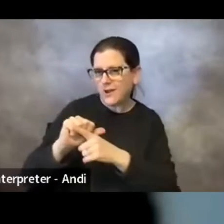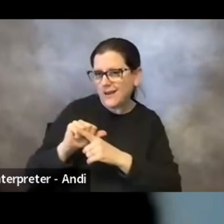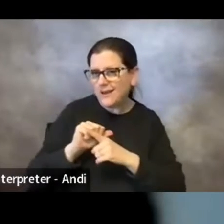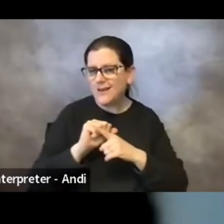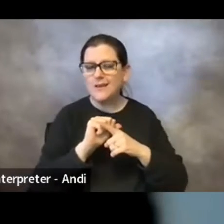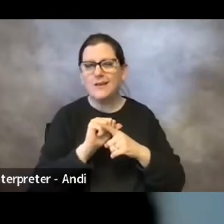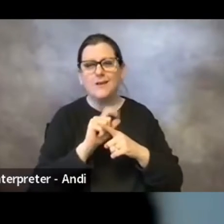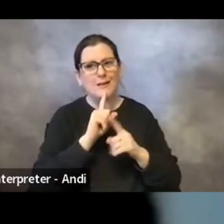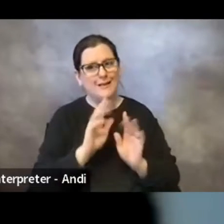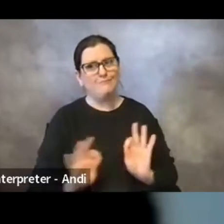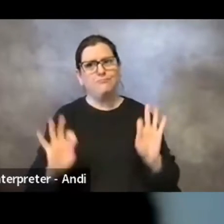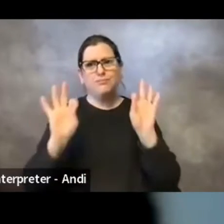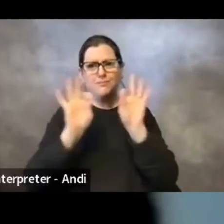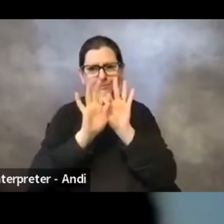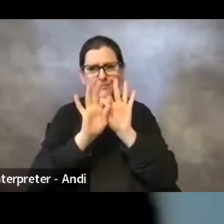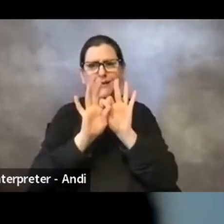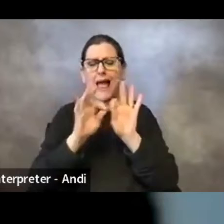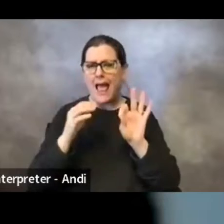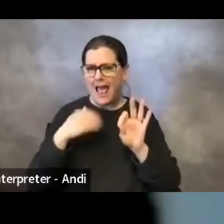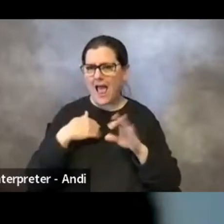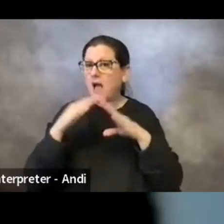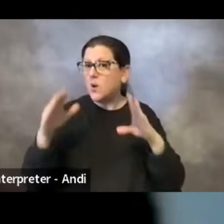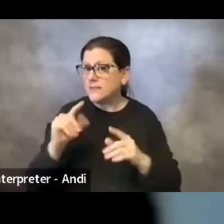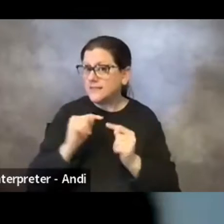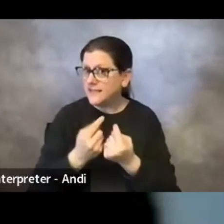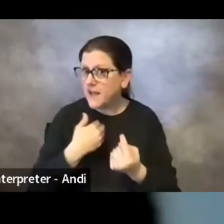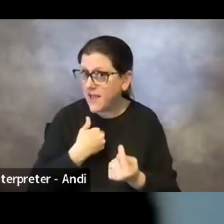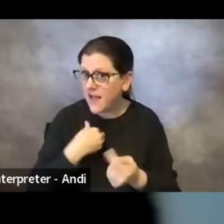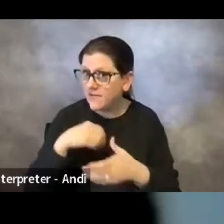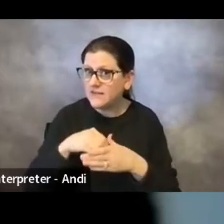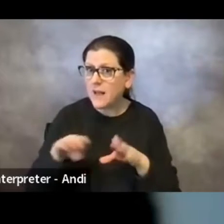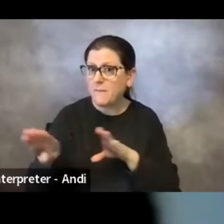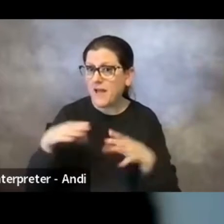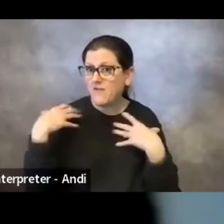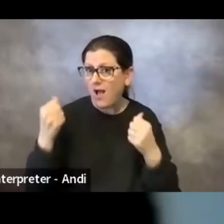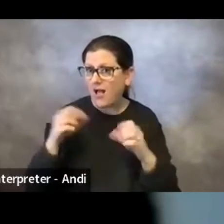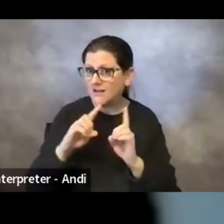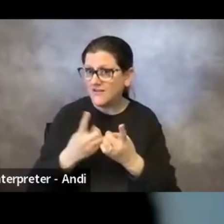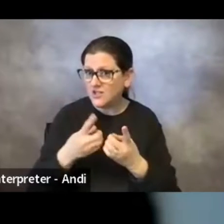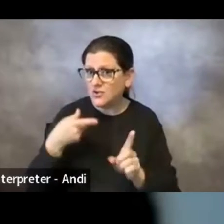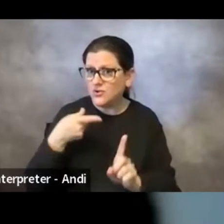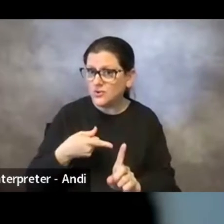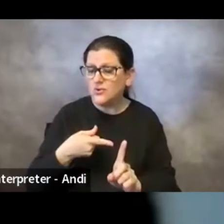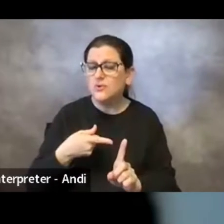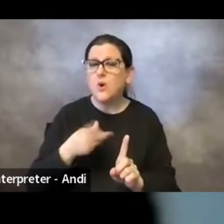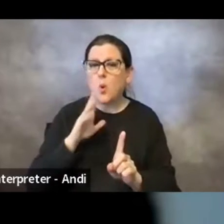that's so critical, we do have a housing team, within our behavioral health division, that we will be coordinating with, to